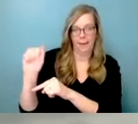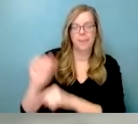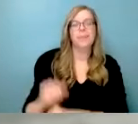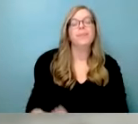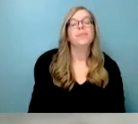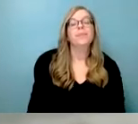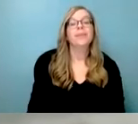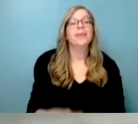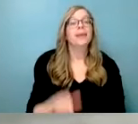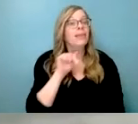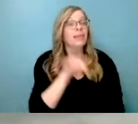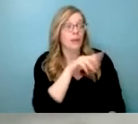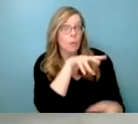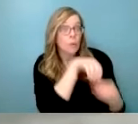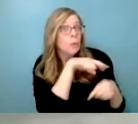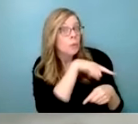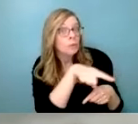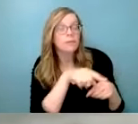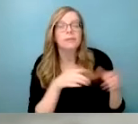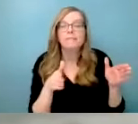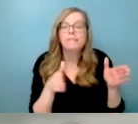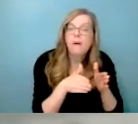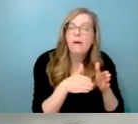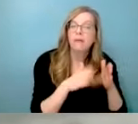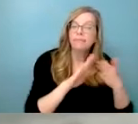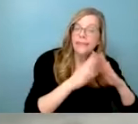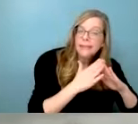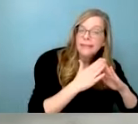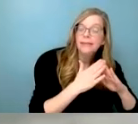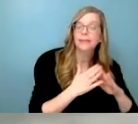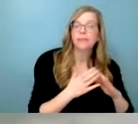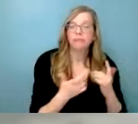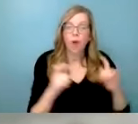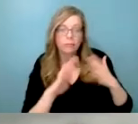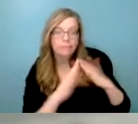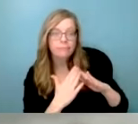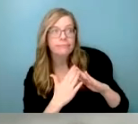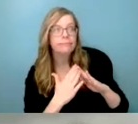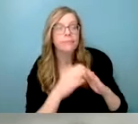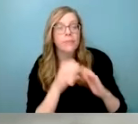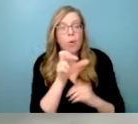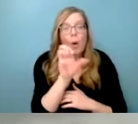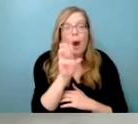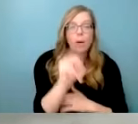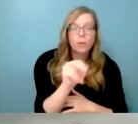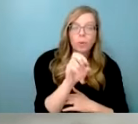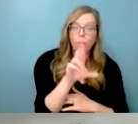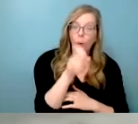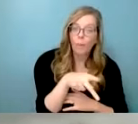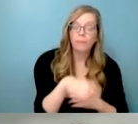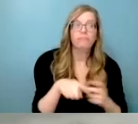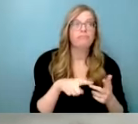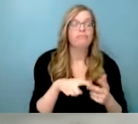this includes small and large municipalities crown corporations regional health authorities